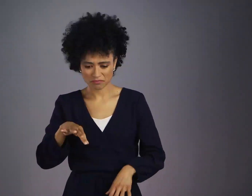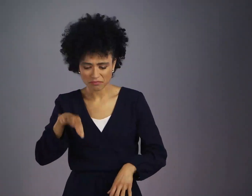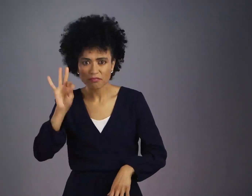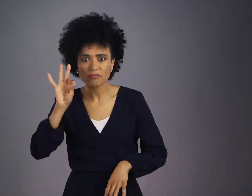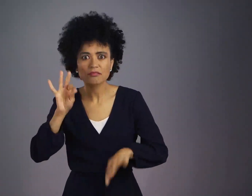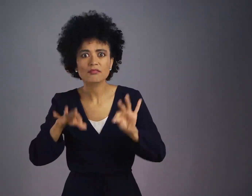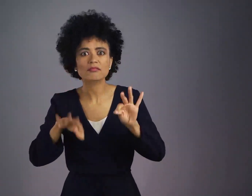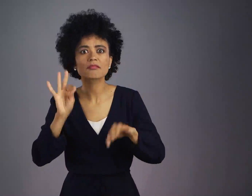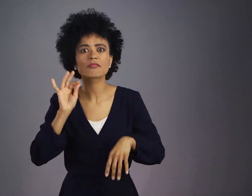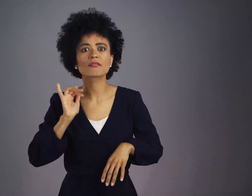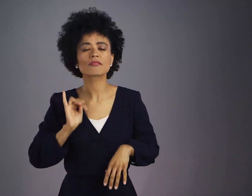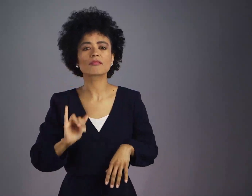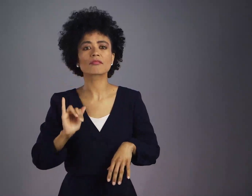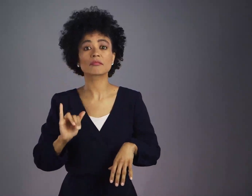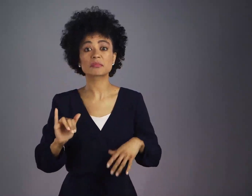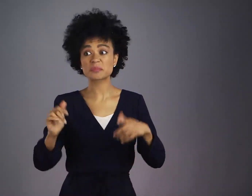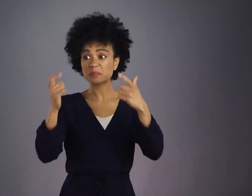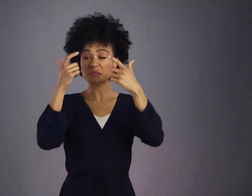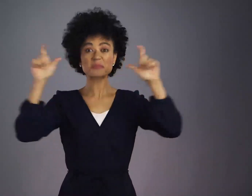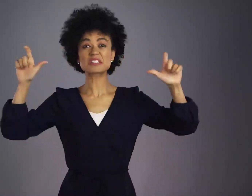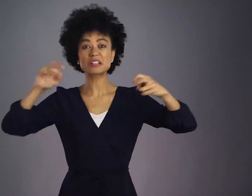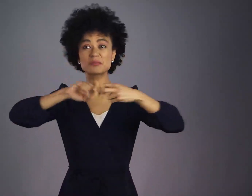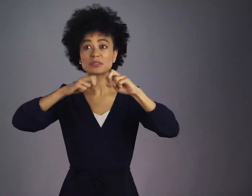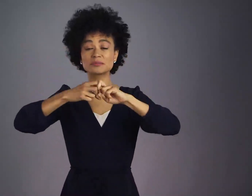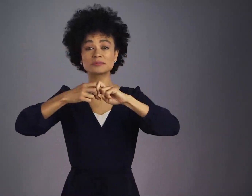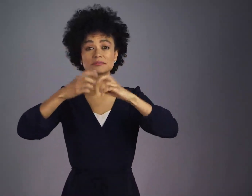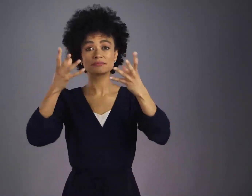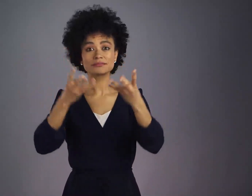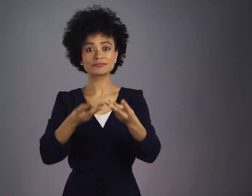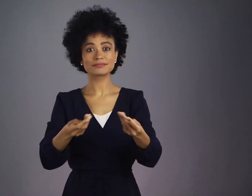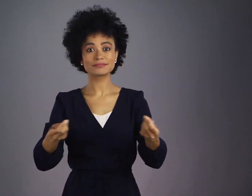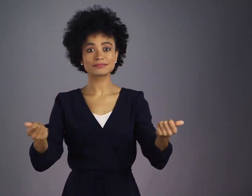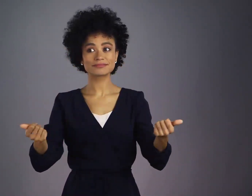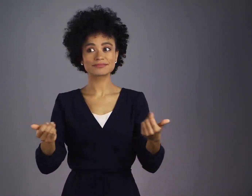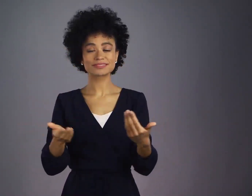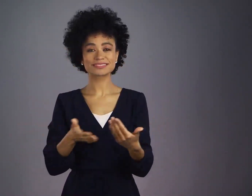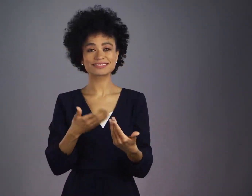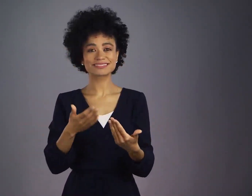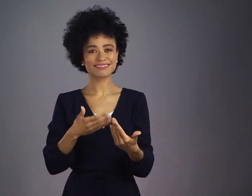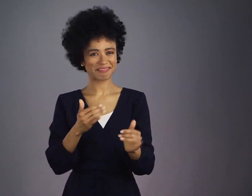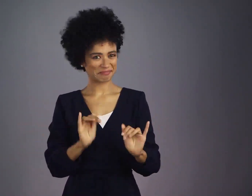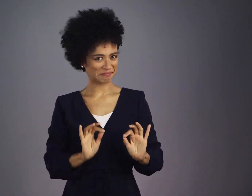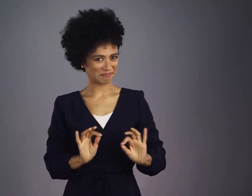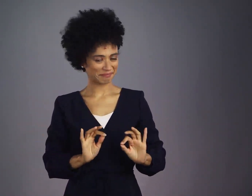You and your husband will find that you can dispose of serious problems easier than you can the trivial ones.